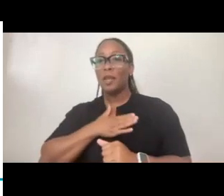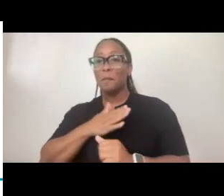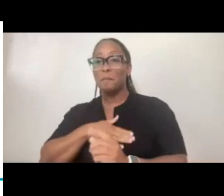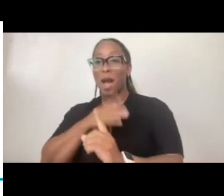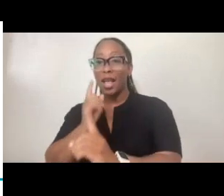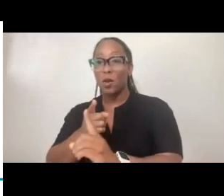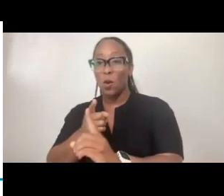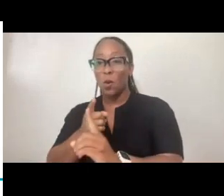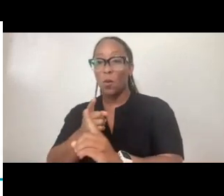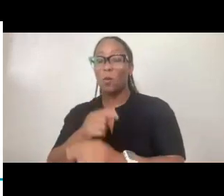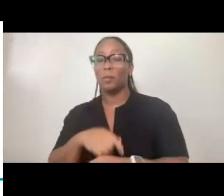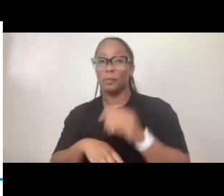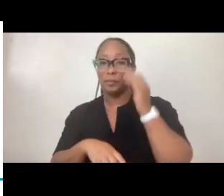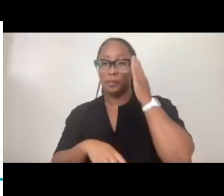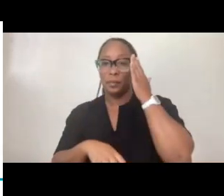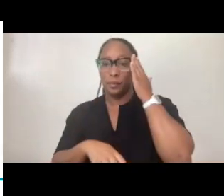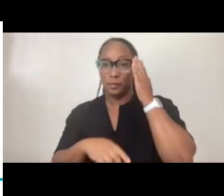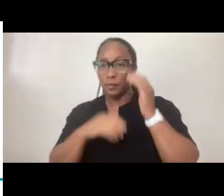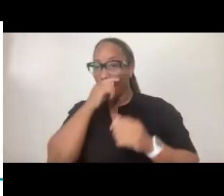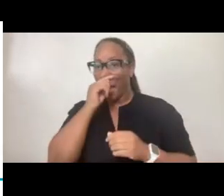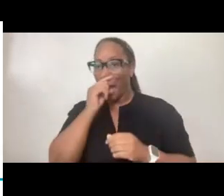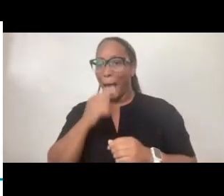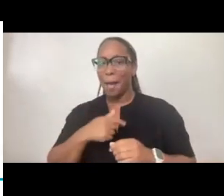My my role, because I I'm such a linear person,